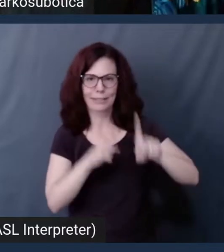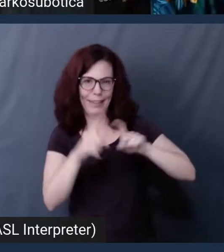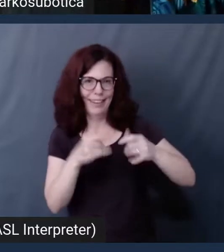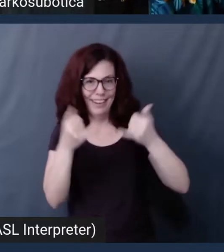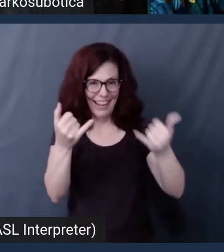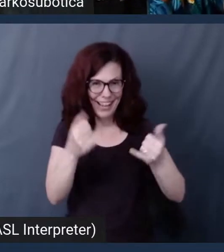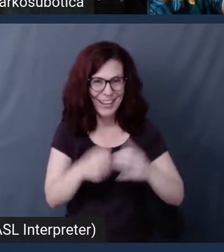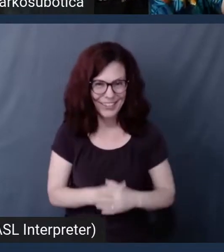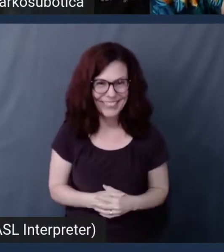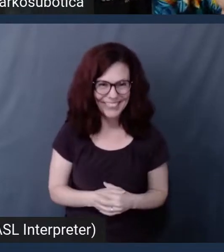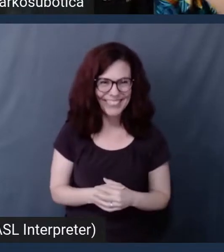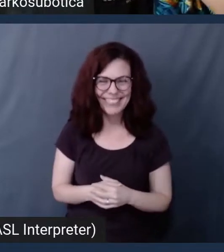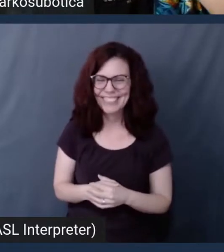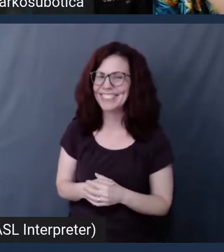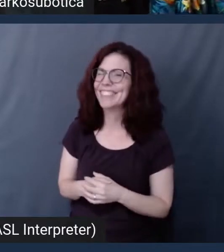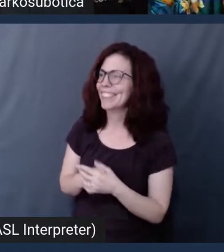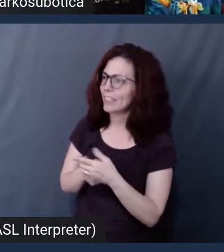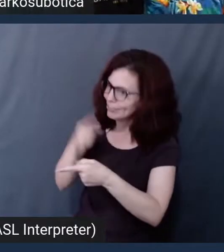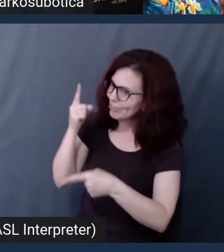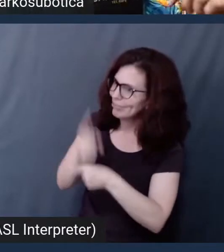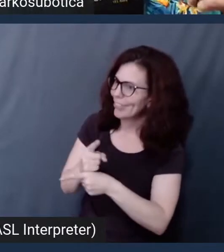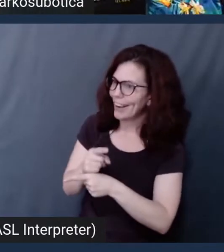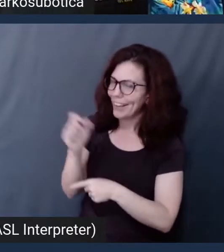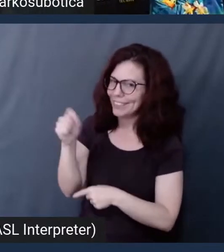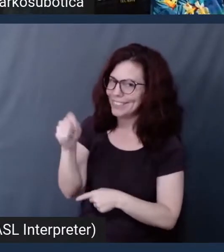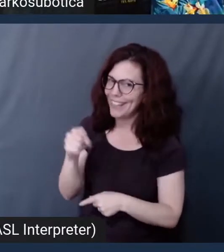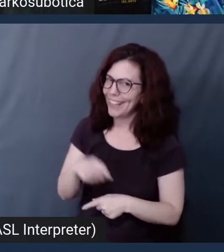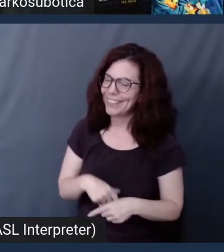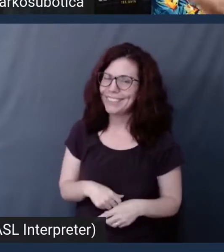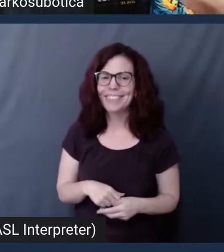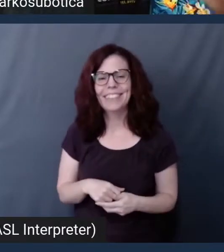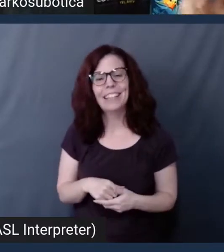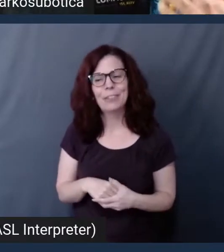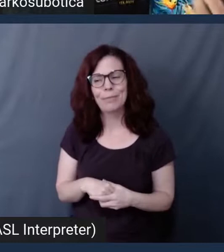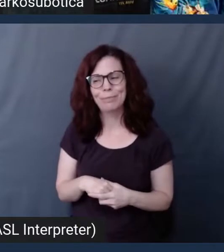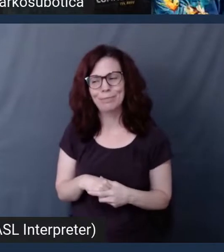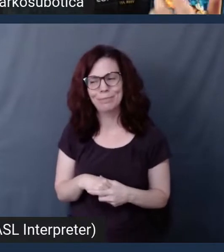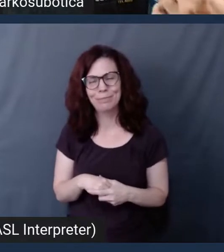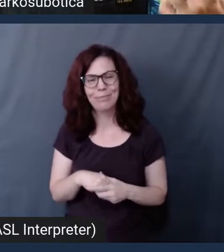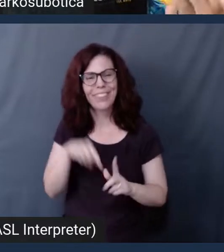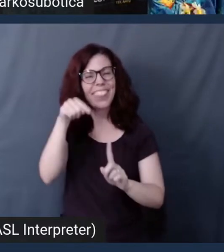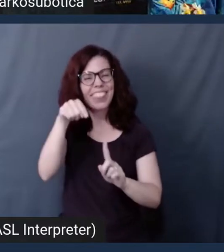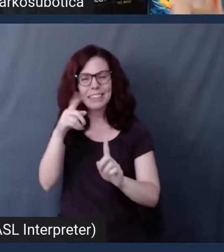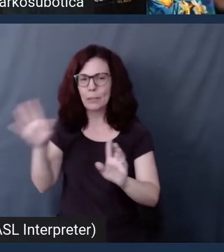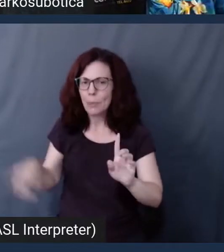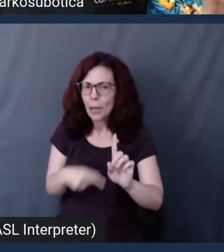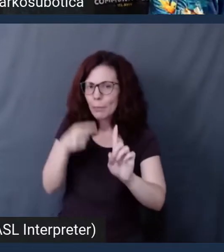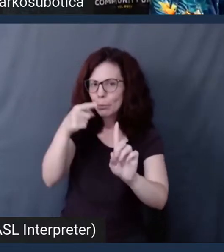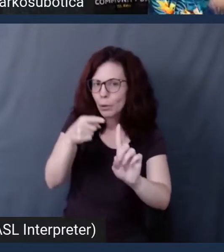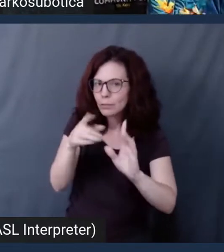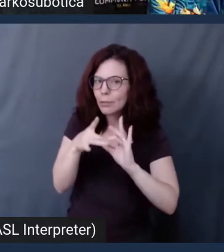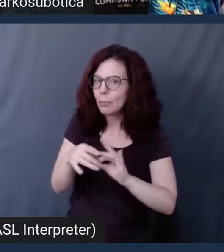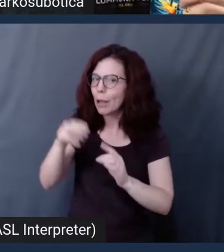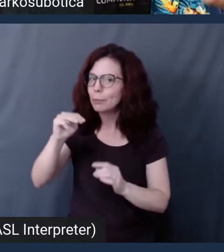Exactly, exactly. And like this kind of brings us to a point on machine learning, and we have a bunch of questions here